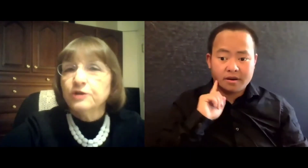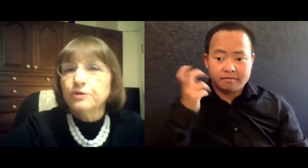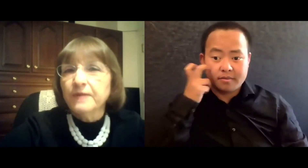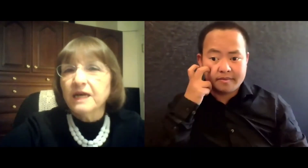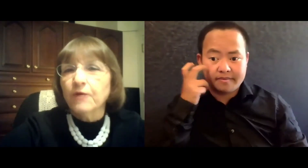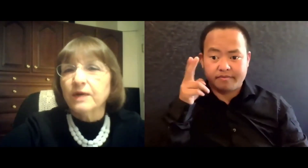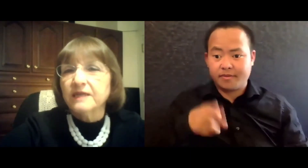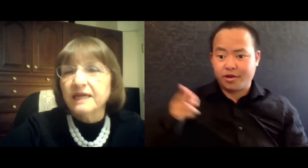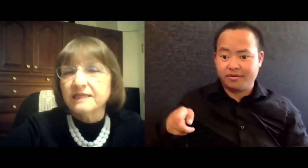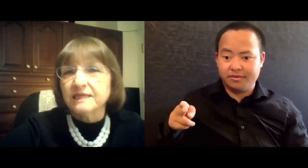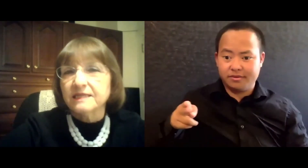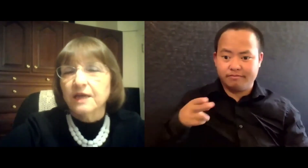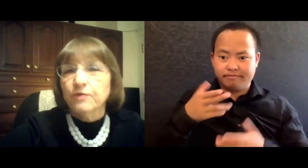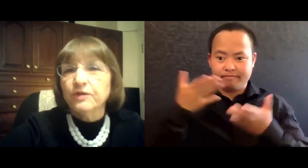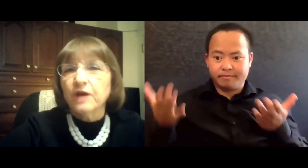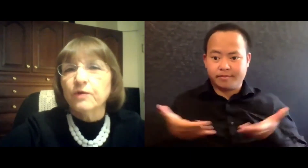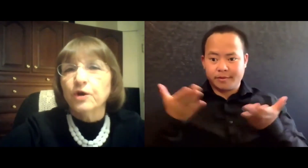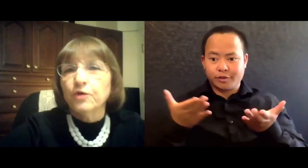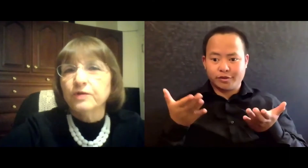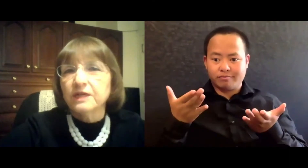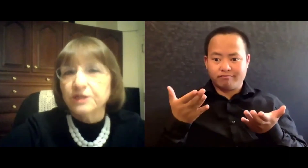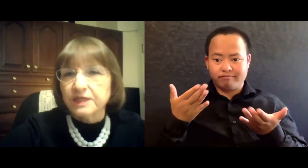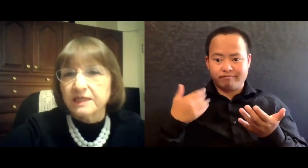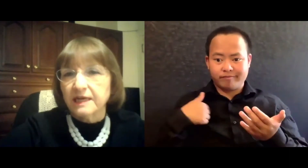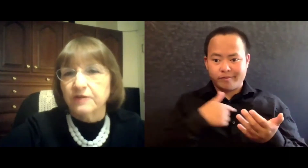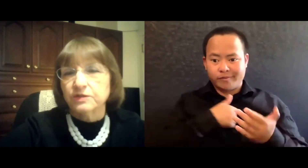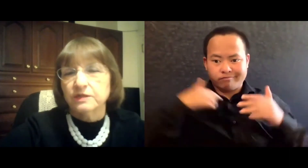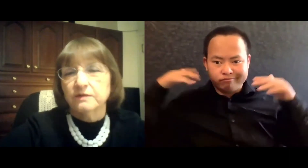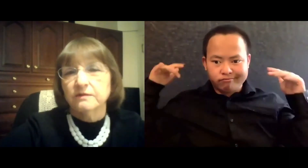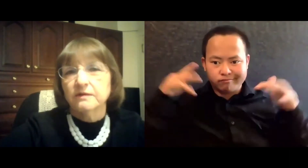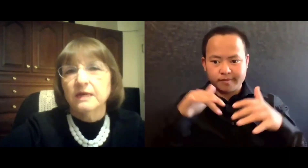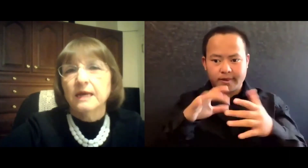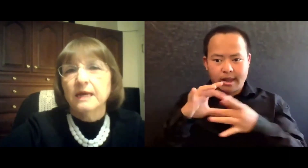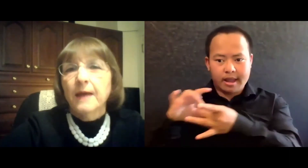to make our cases with our own legislators.